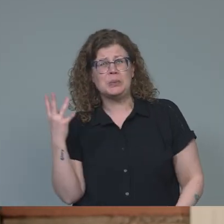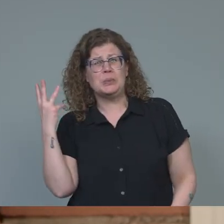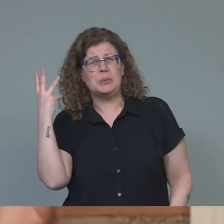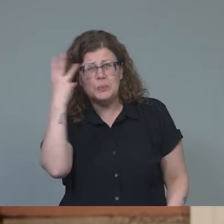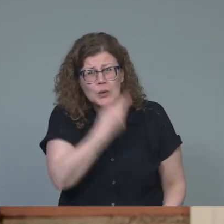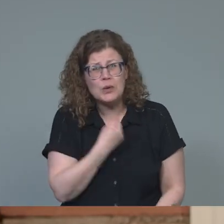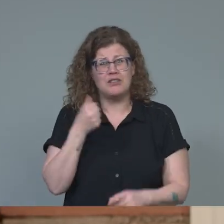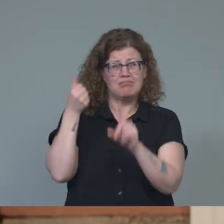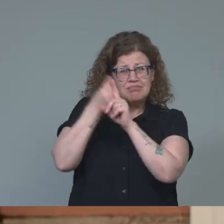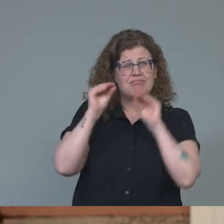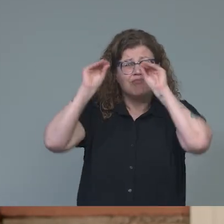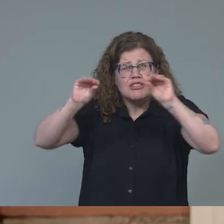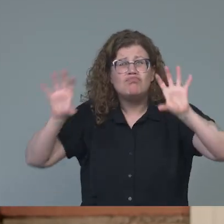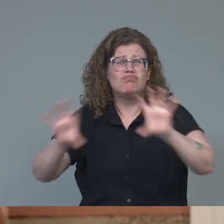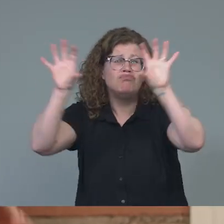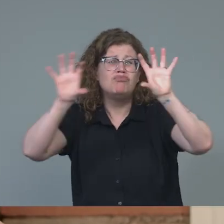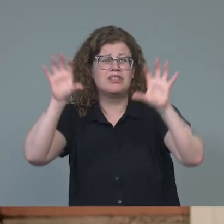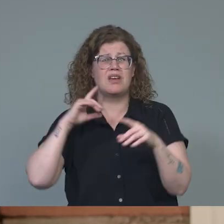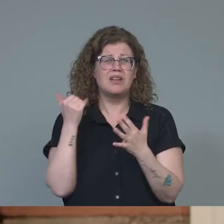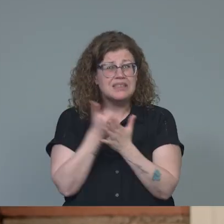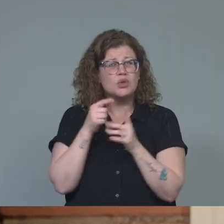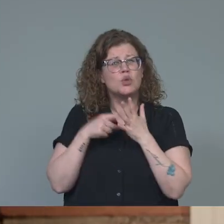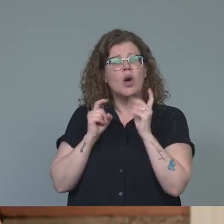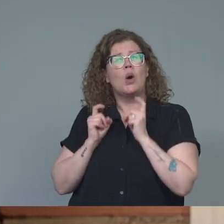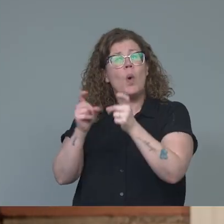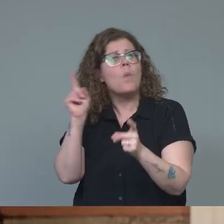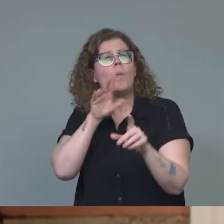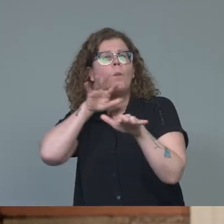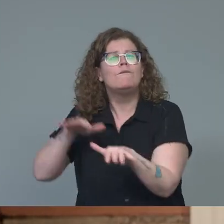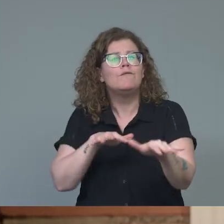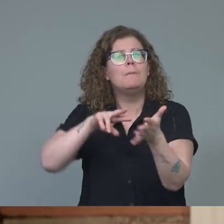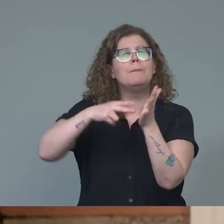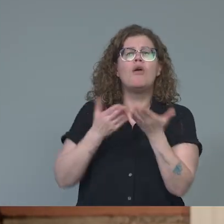put it together into an art project that actually looks beautiful and meaningful in the end where